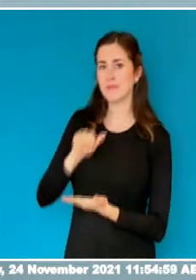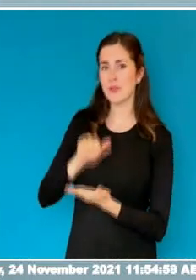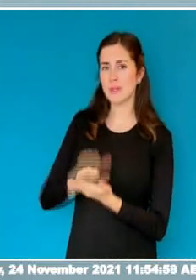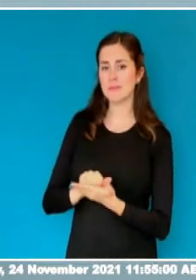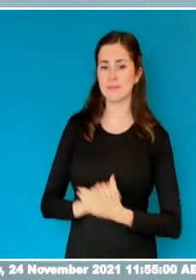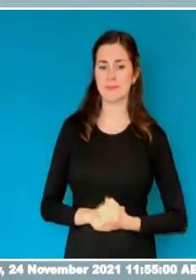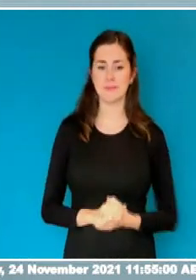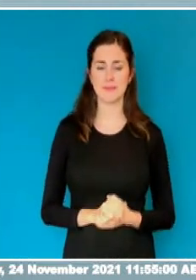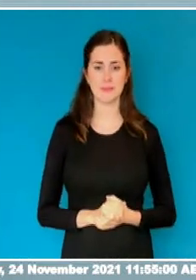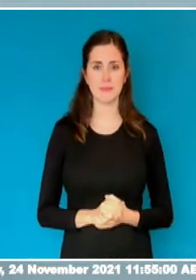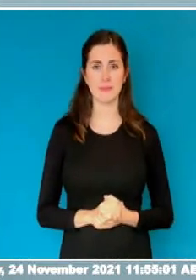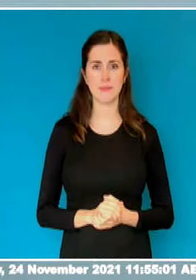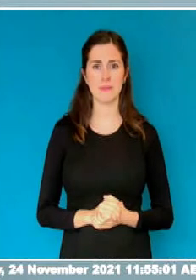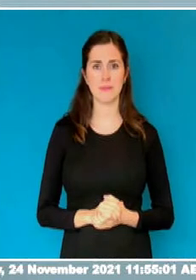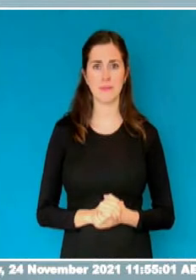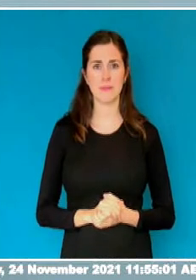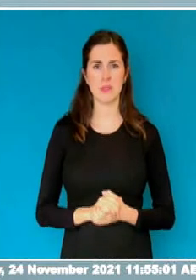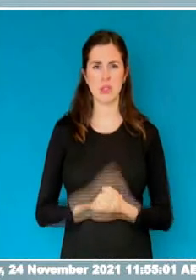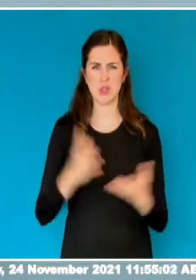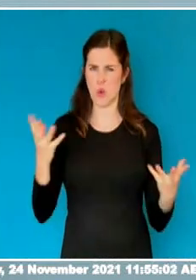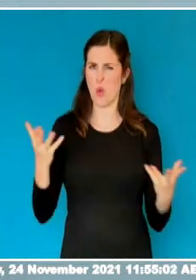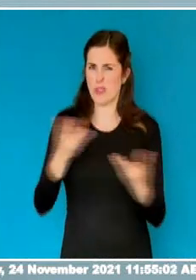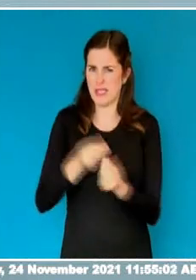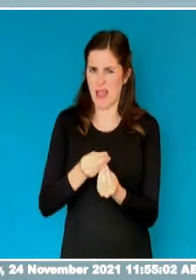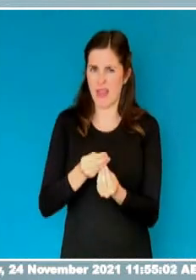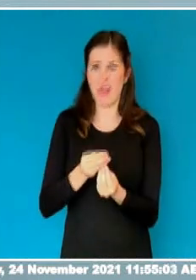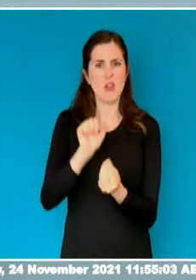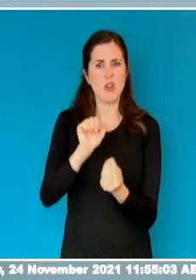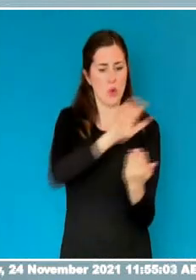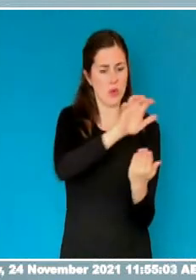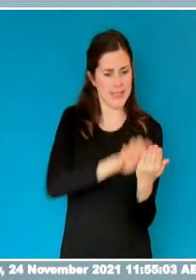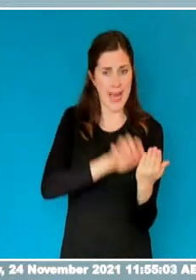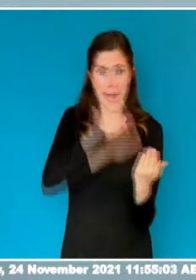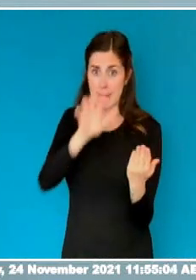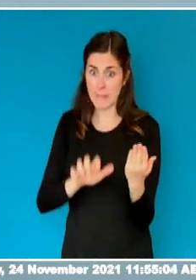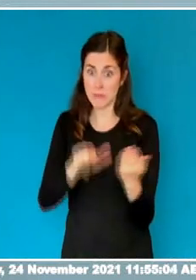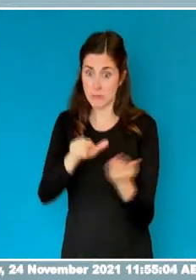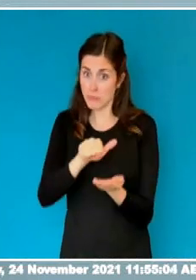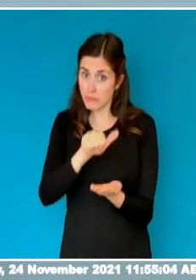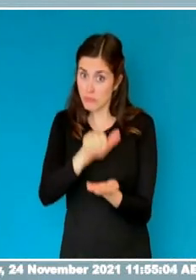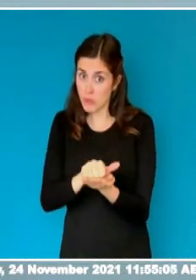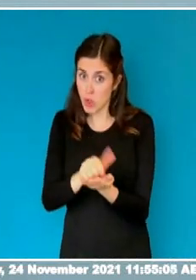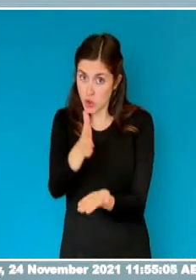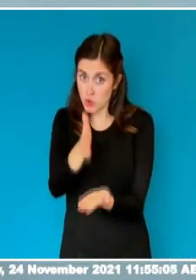Taken together, the contents of those statements are true and correct? Yes, they are.